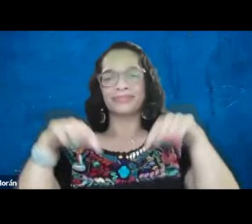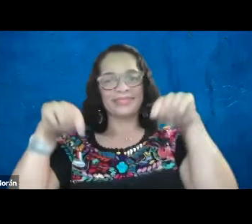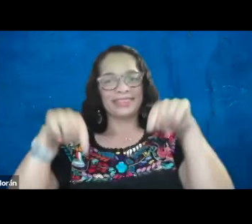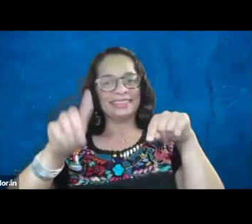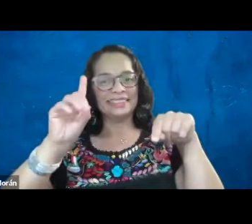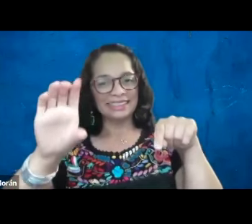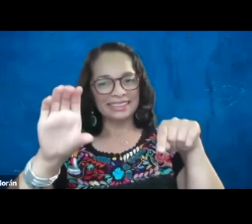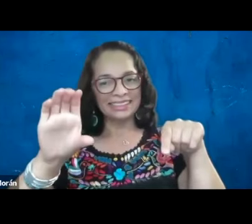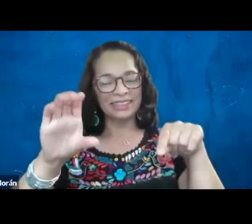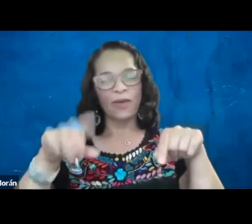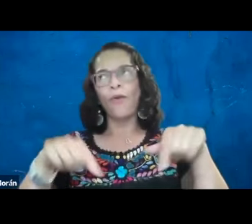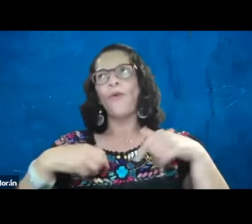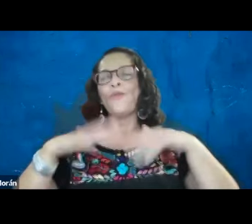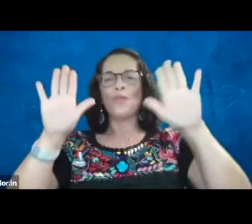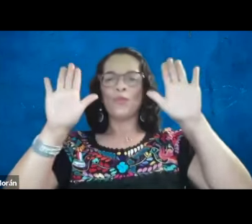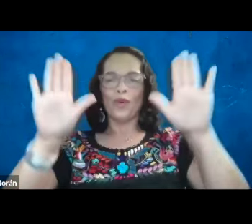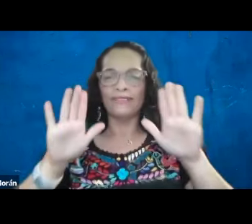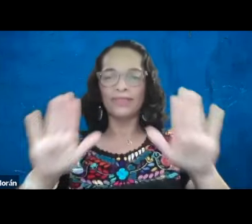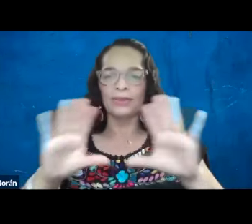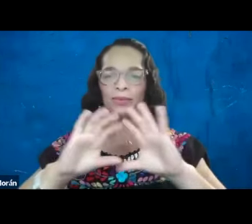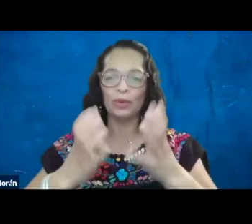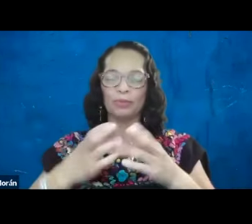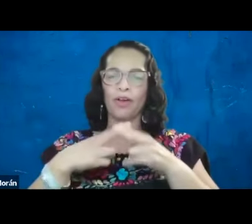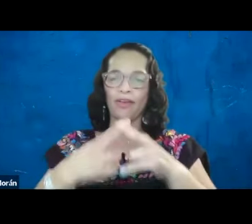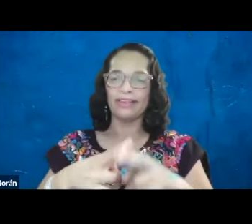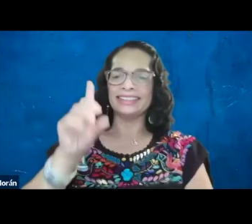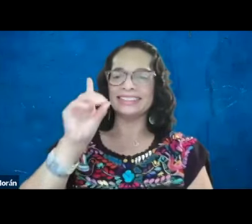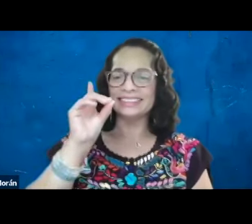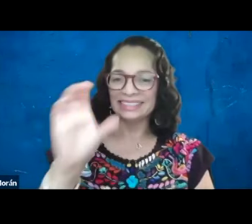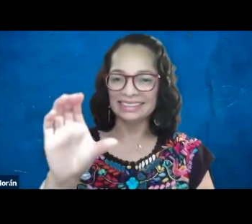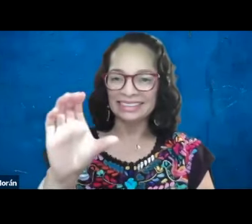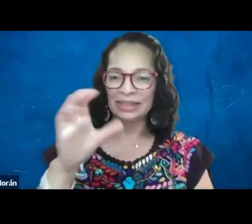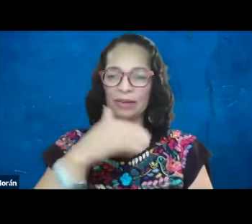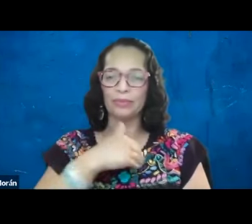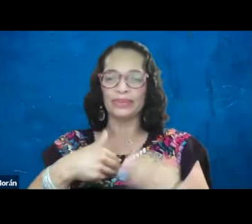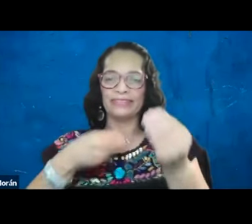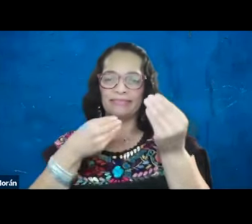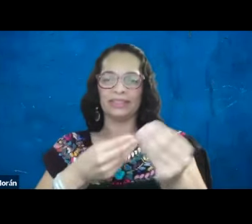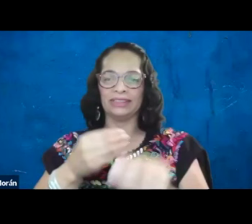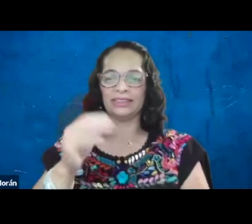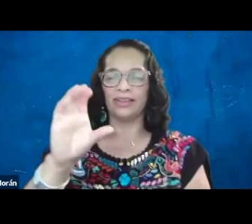So I want to spotlight that this December we're having, or in DC., we have a wonderful